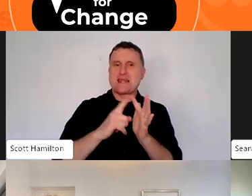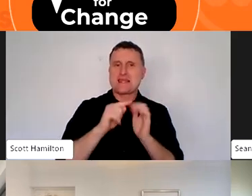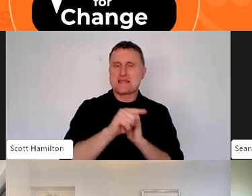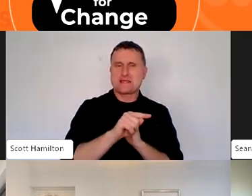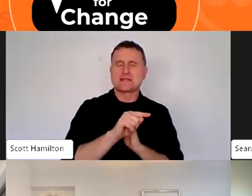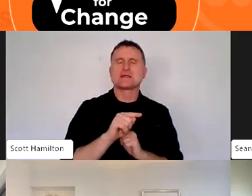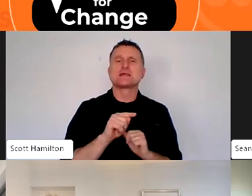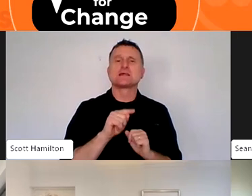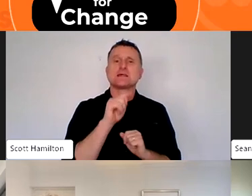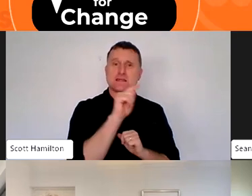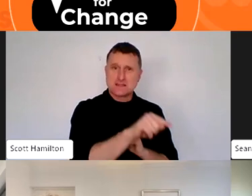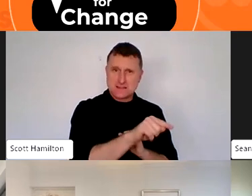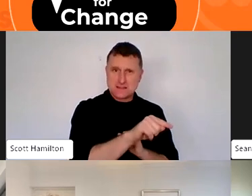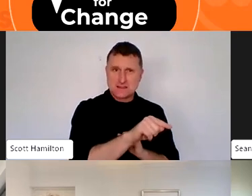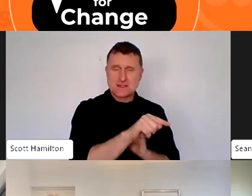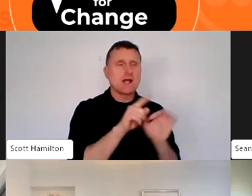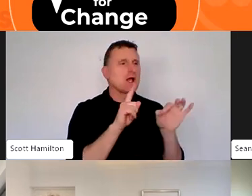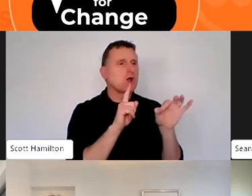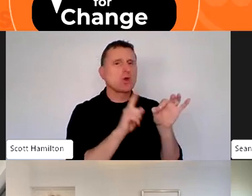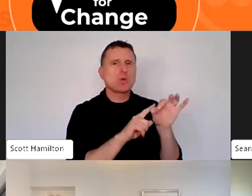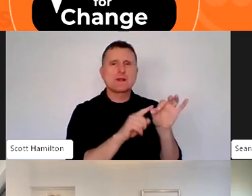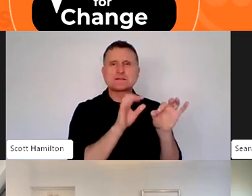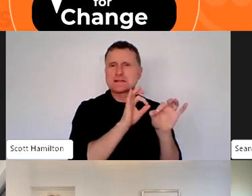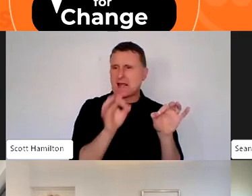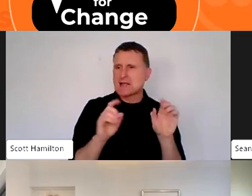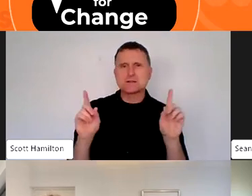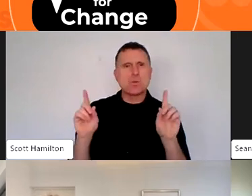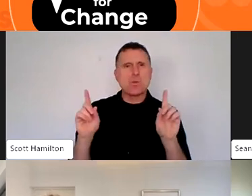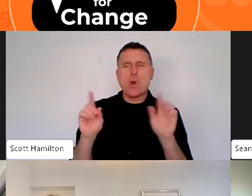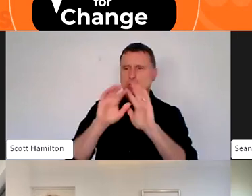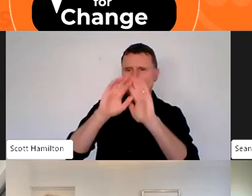question, thank you Missy, what kind of world do we want to live